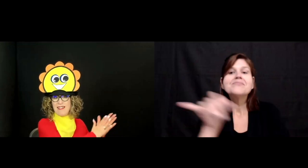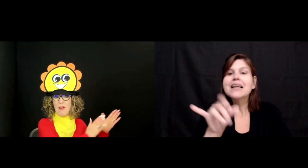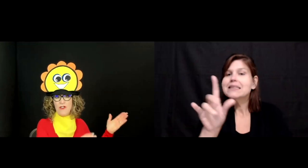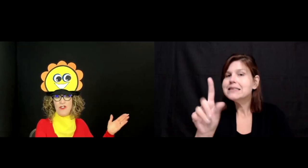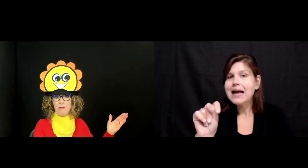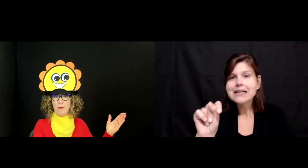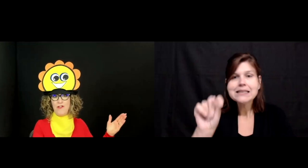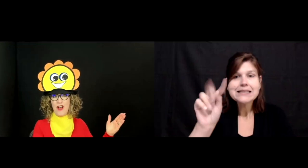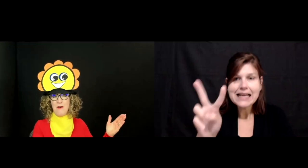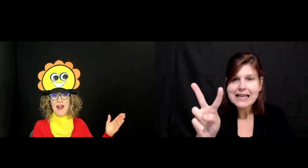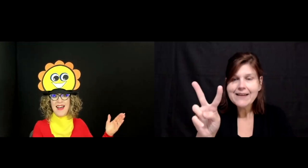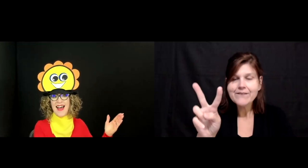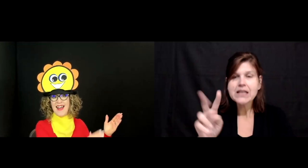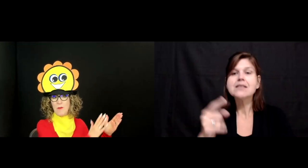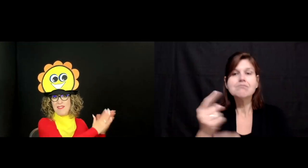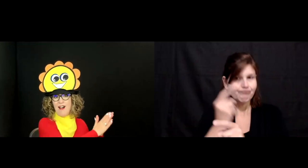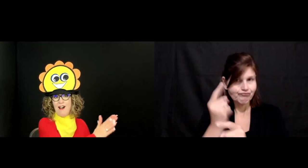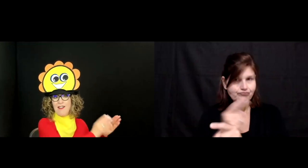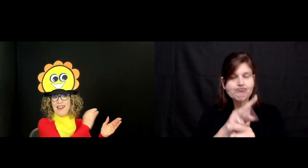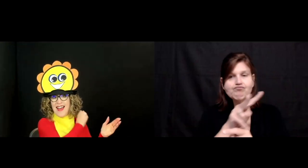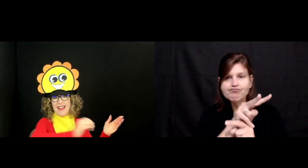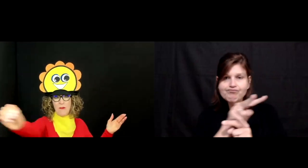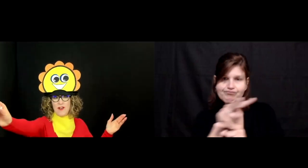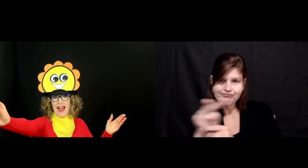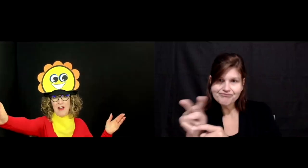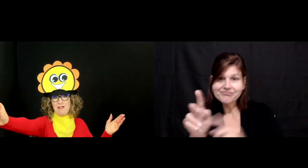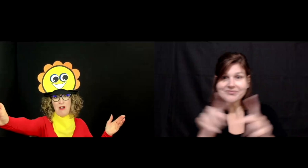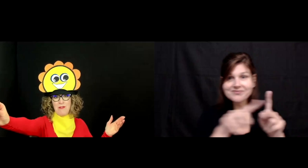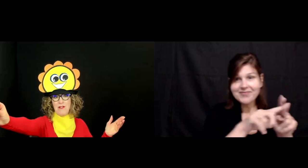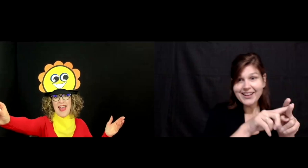it's like watching a proper show and we start and I don't stop till the end.